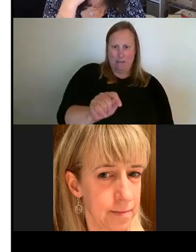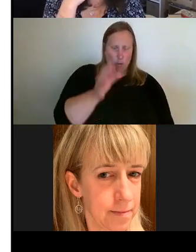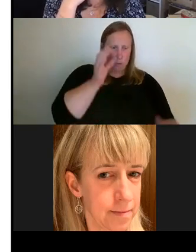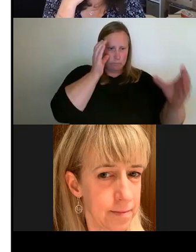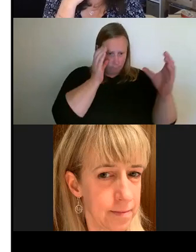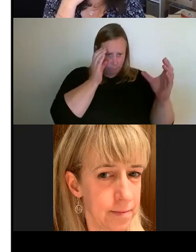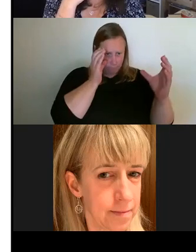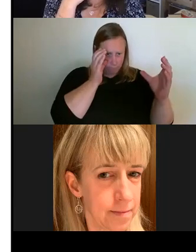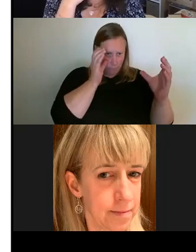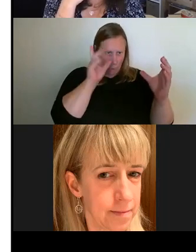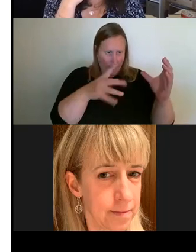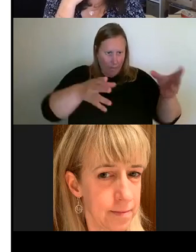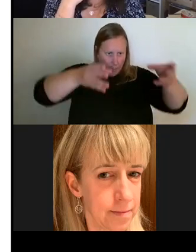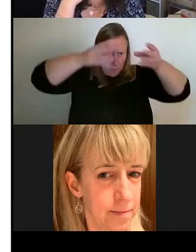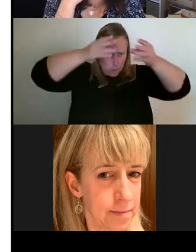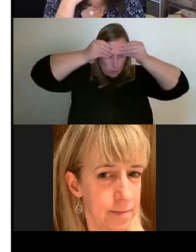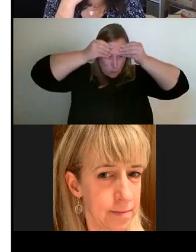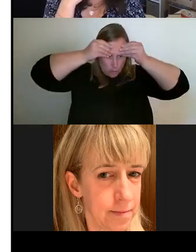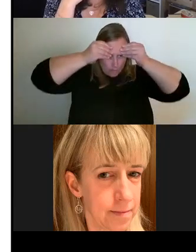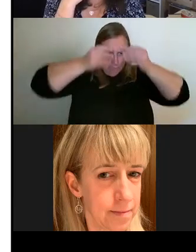disability standpoint.